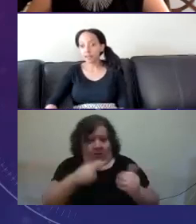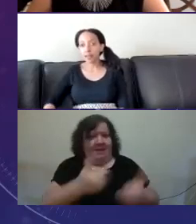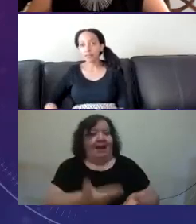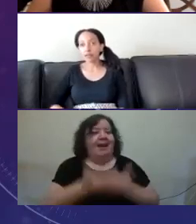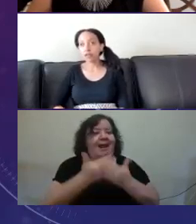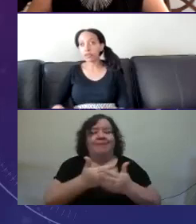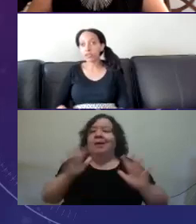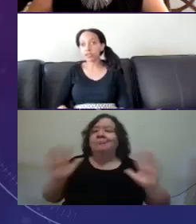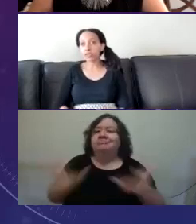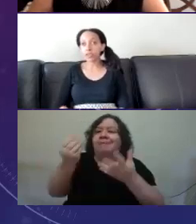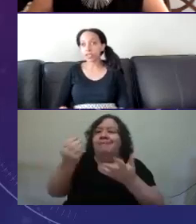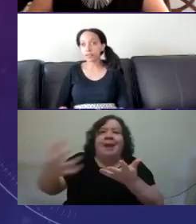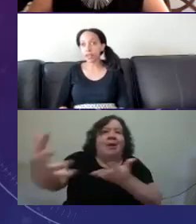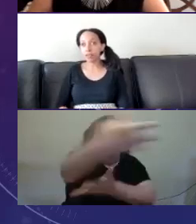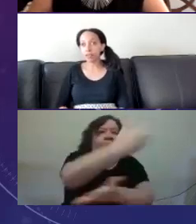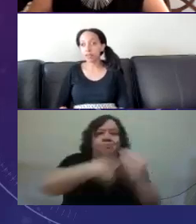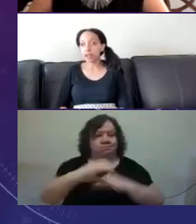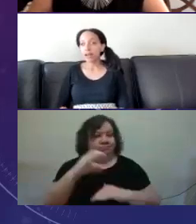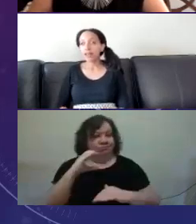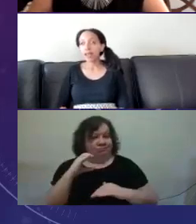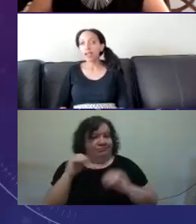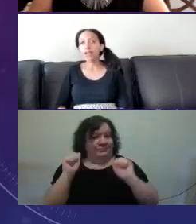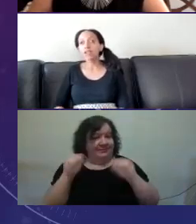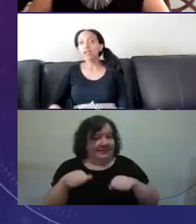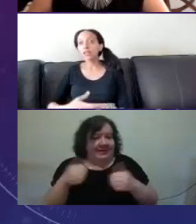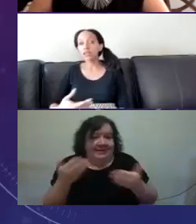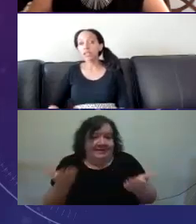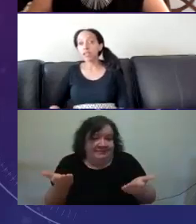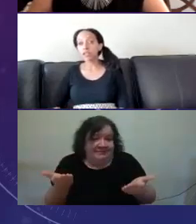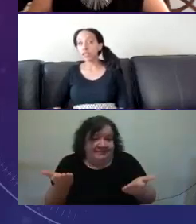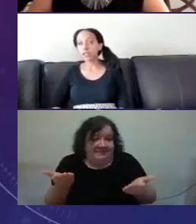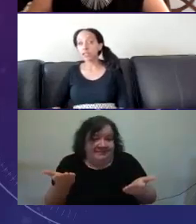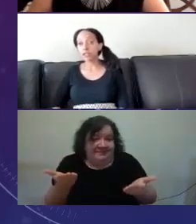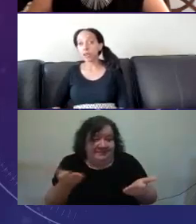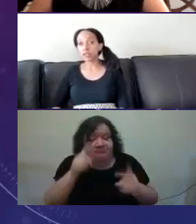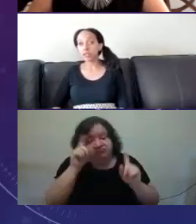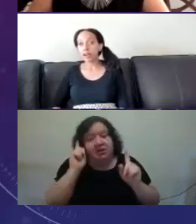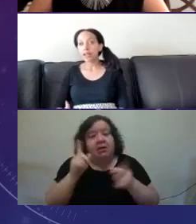local resources aren't available then look into International ones like